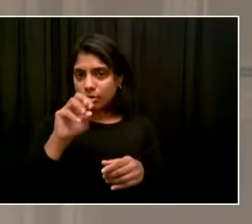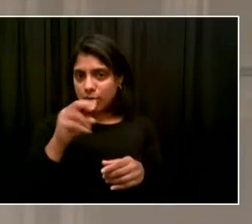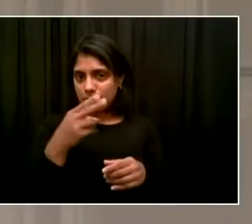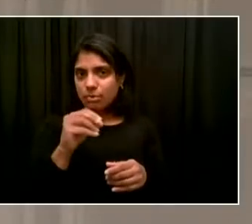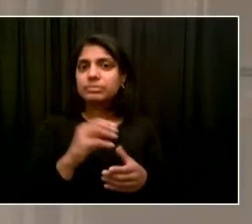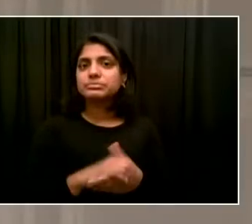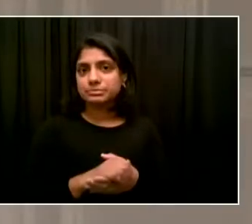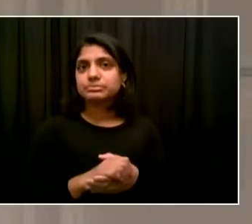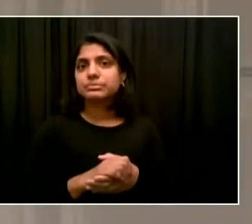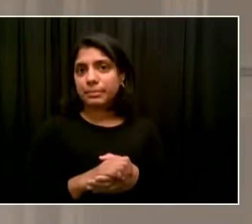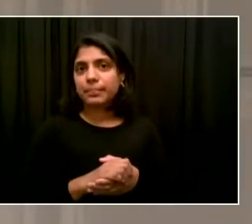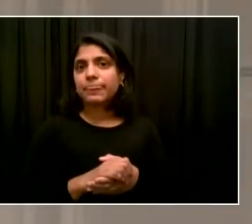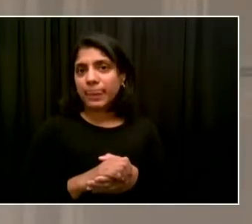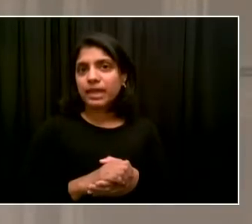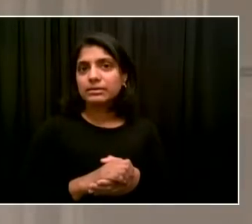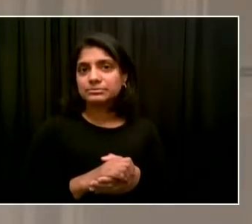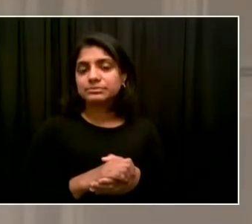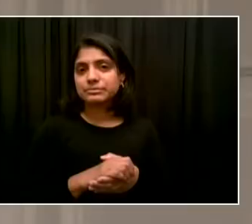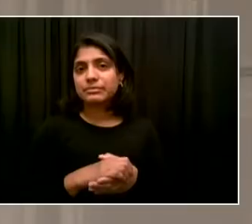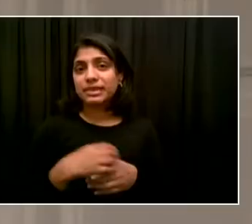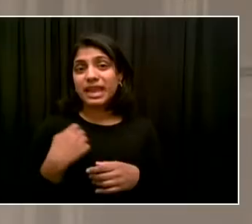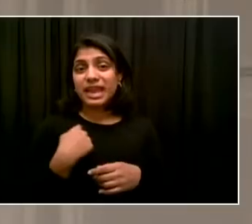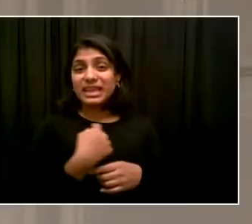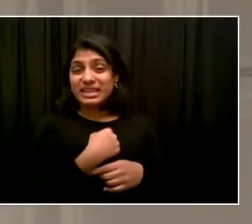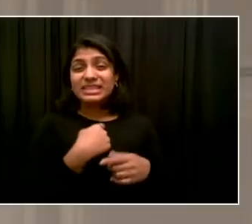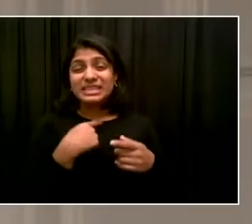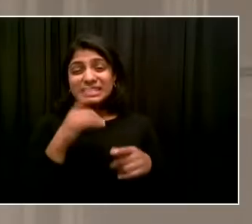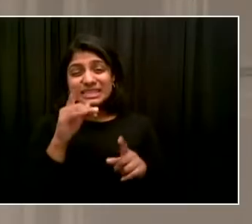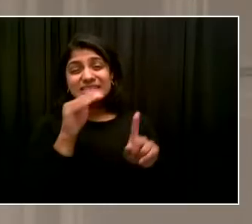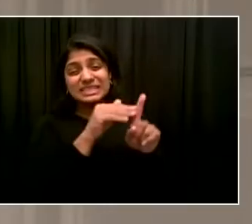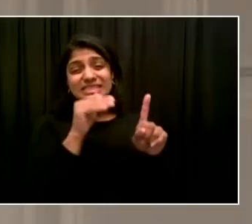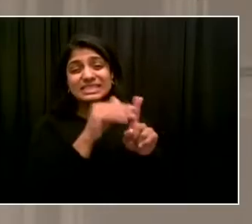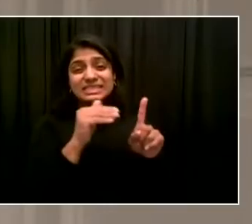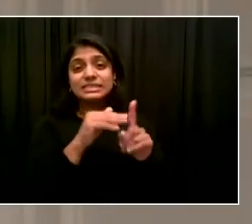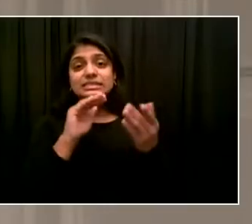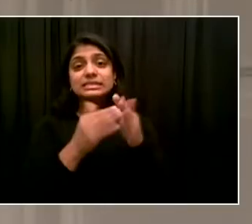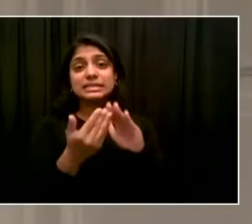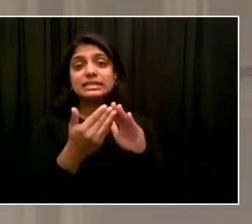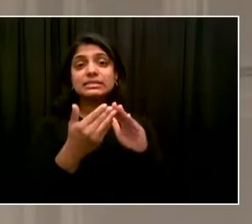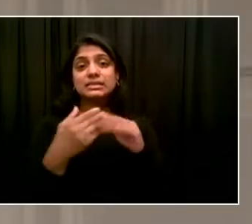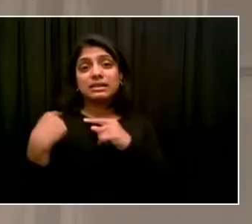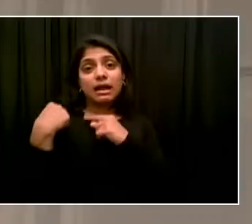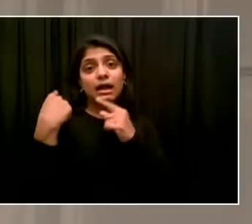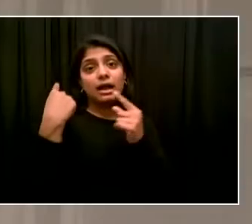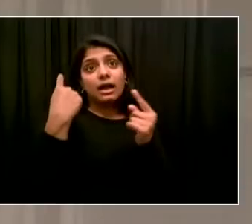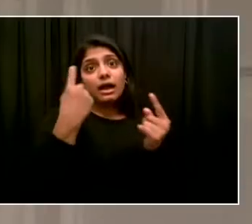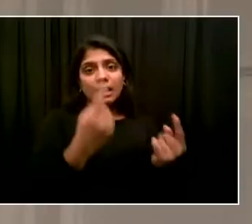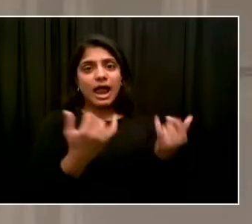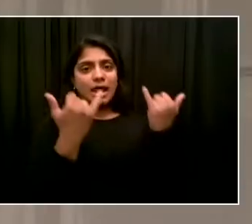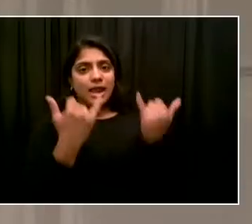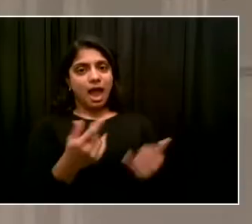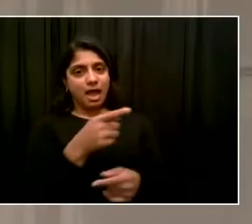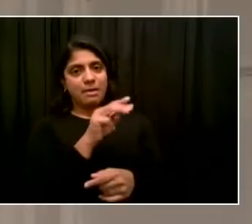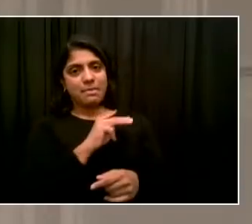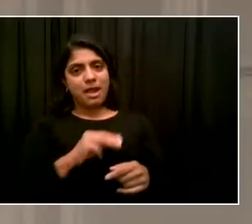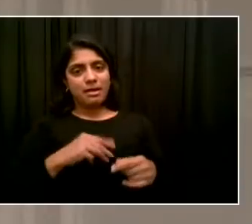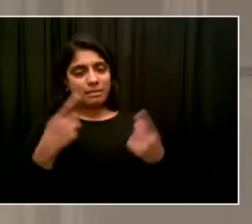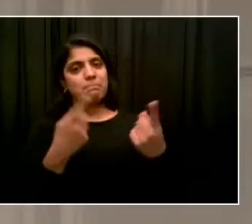BEEN FIGHTING HARD FOR AND I'M SO THANKFUL TO YOUR COMMITMENT ON THIS AND